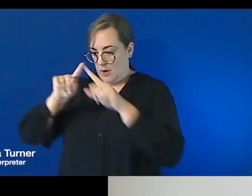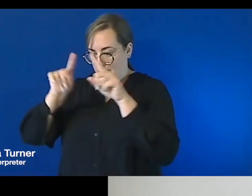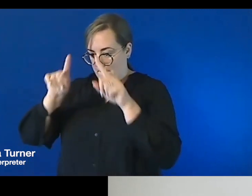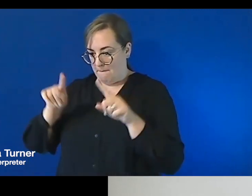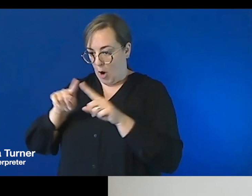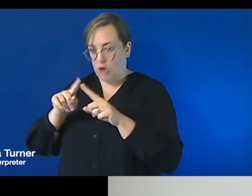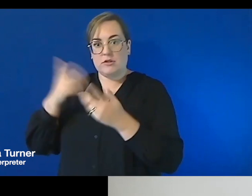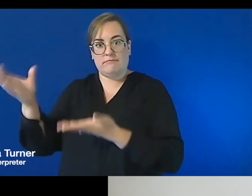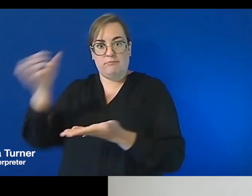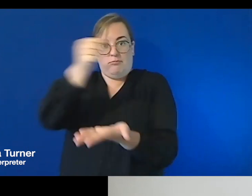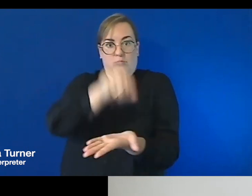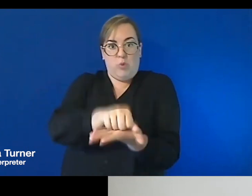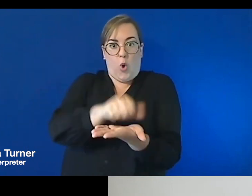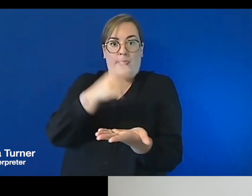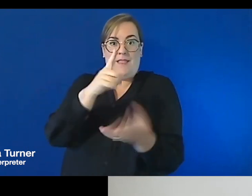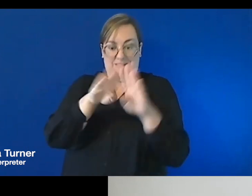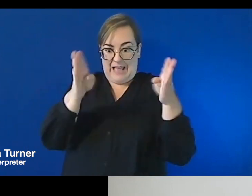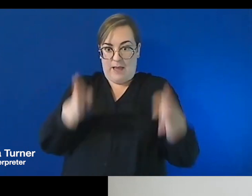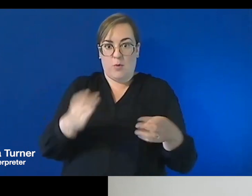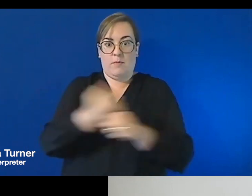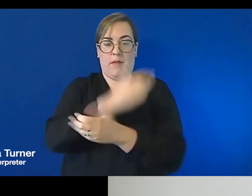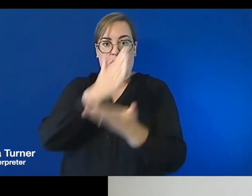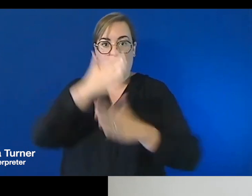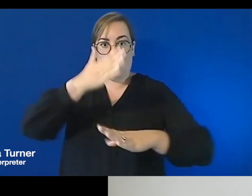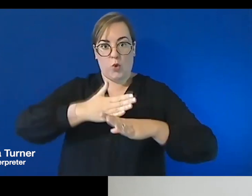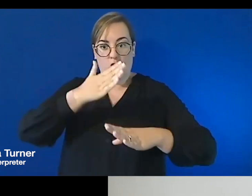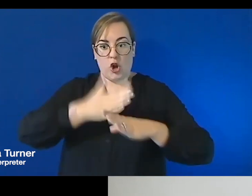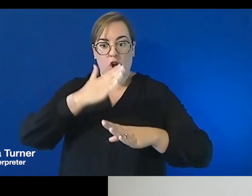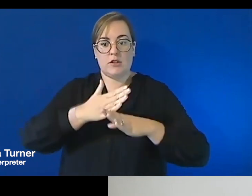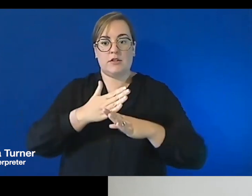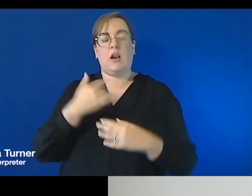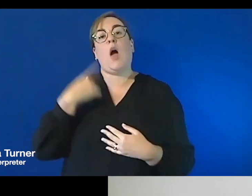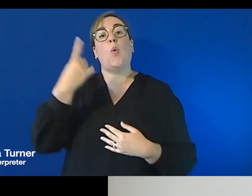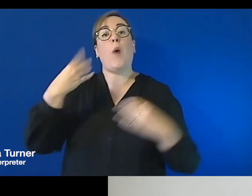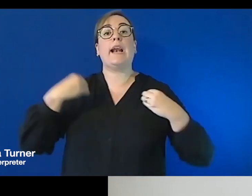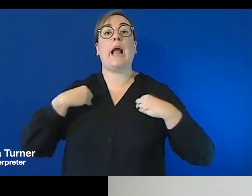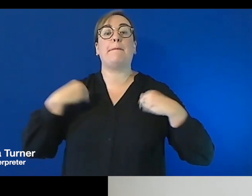instance one of the companies called RoboKind from US, they use, they created curriculums